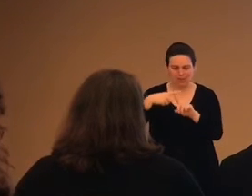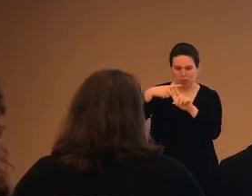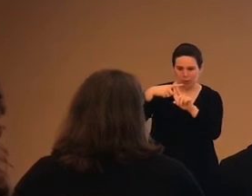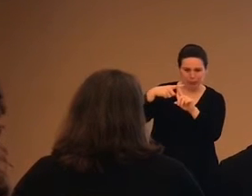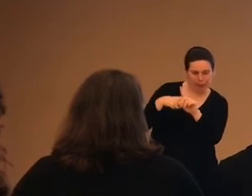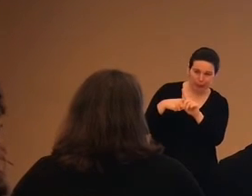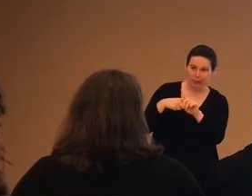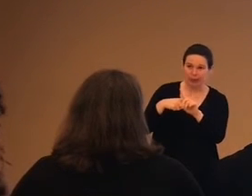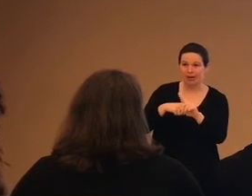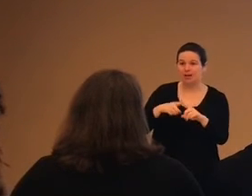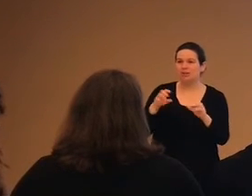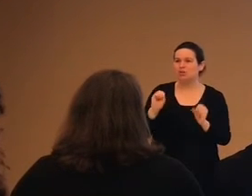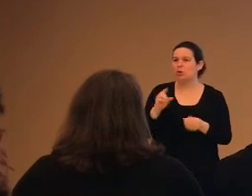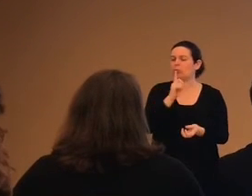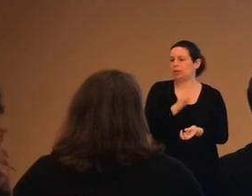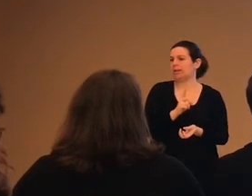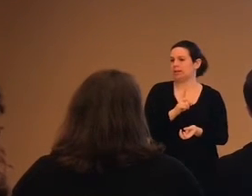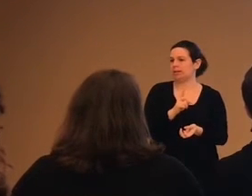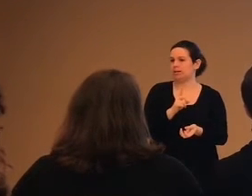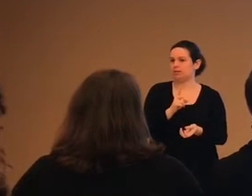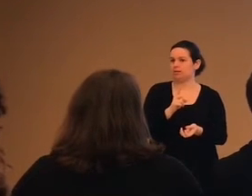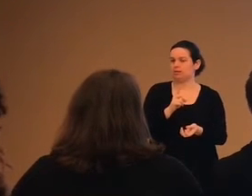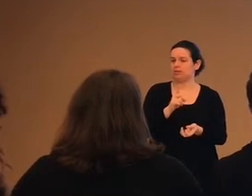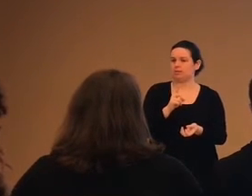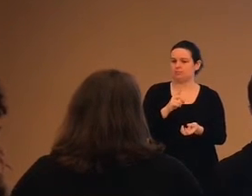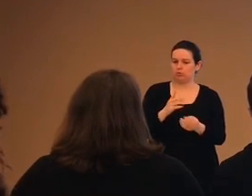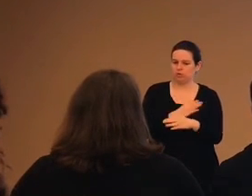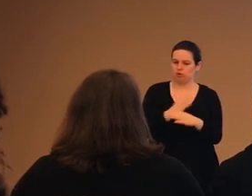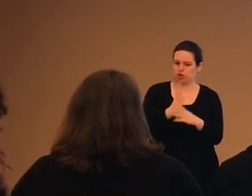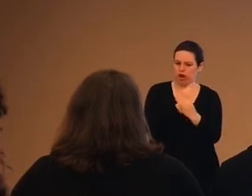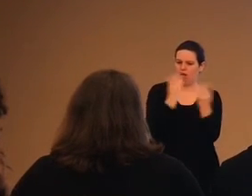So there's lots of ways to share through lots of different sensory experiences